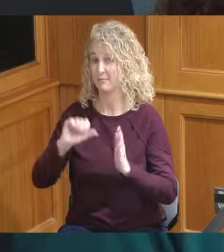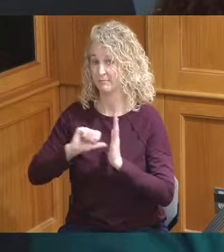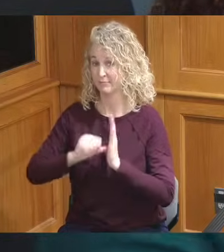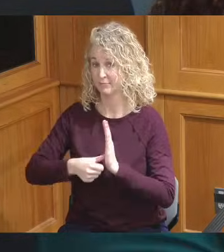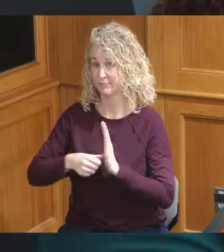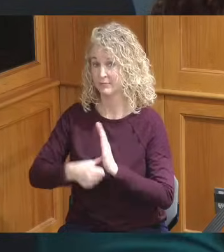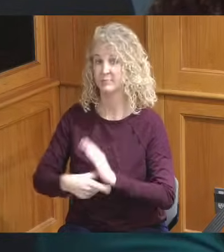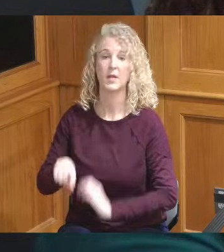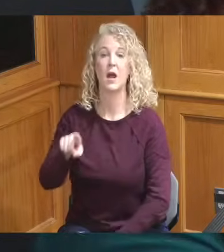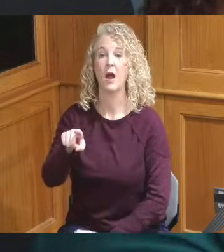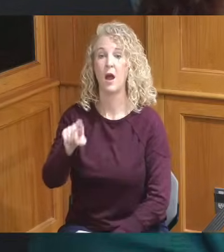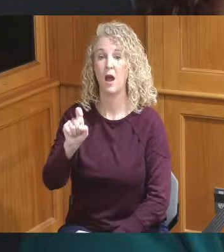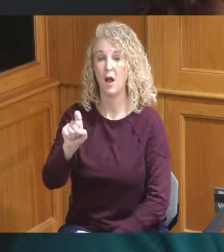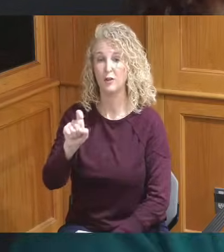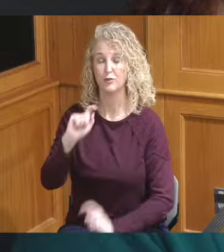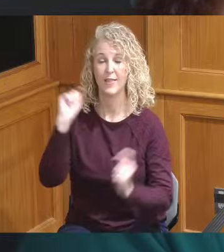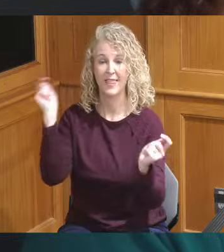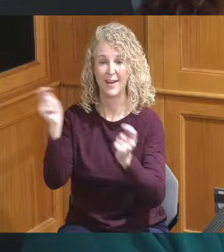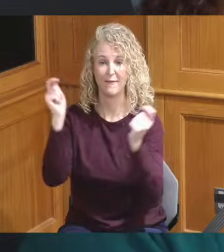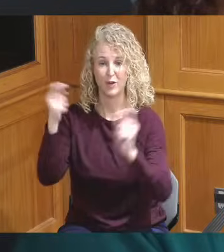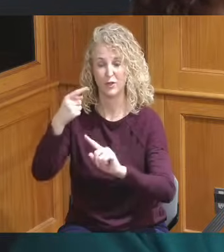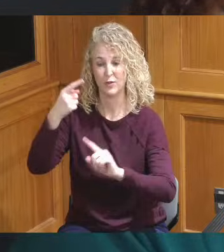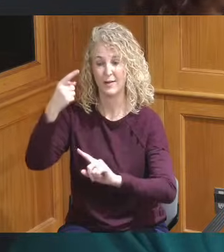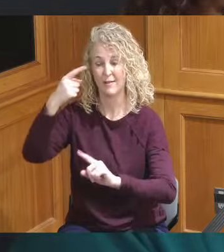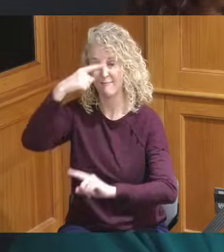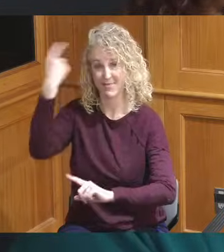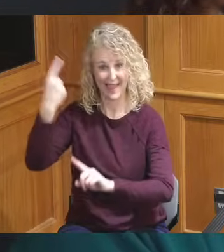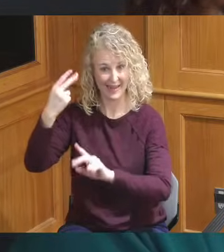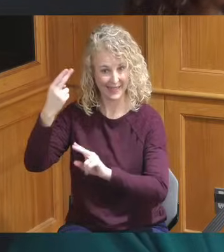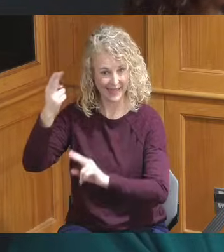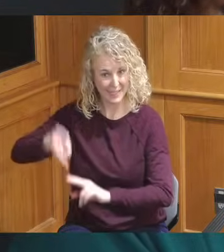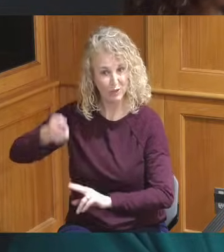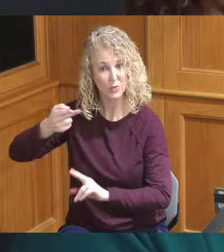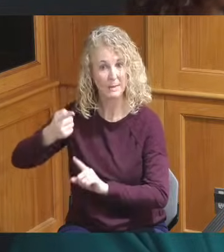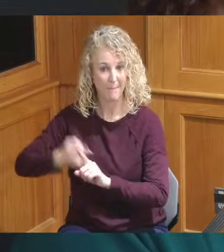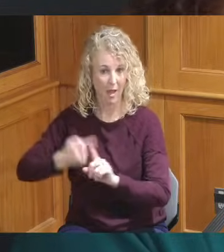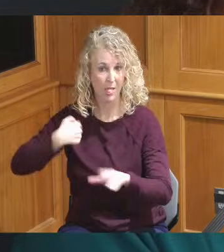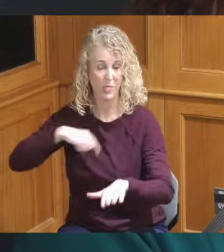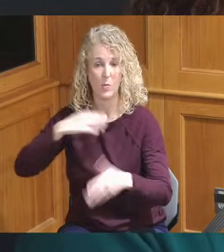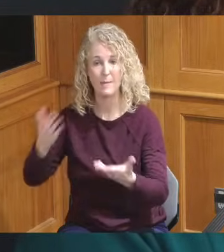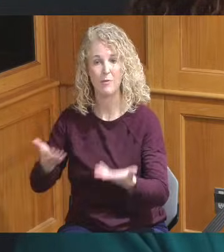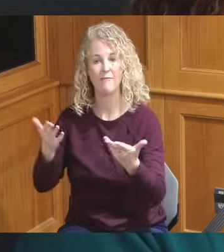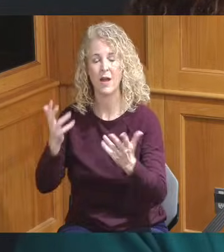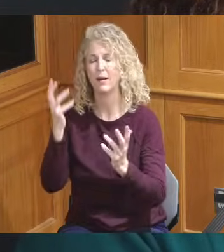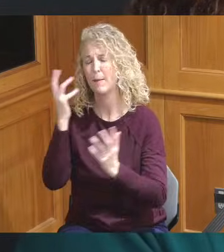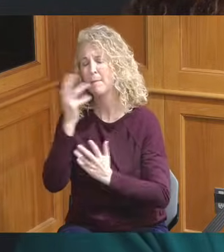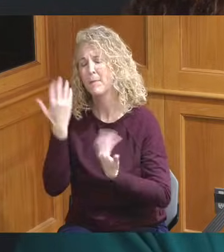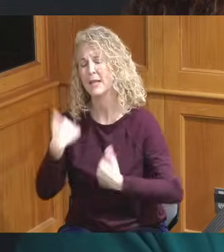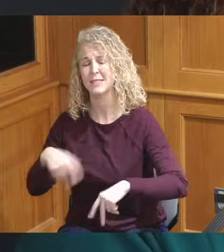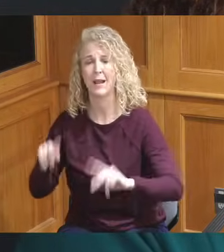anniversary of Black History Month, providing a historic opportunity to honor African-American